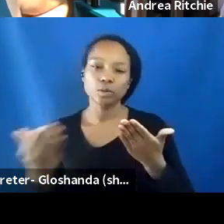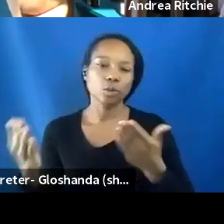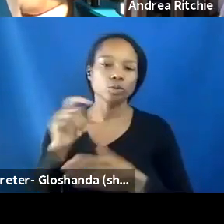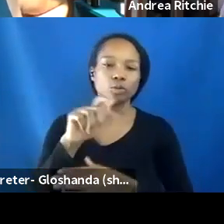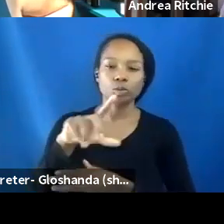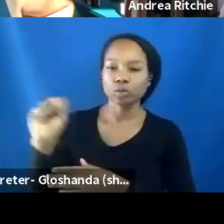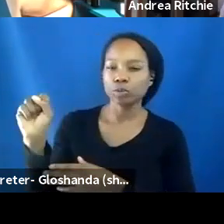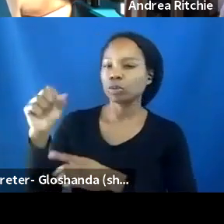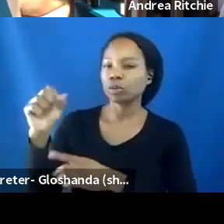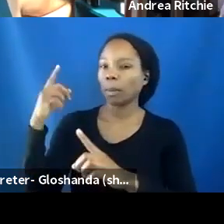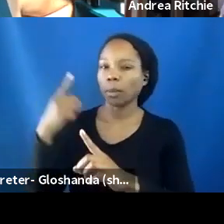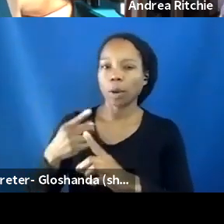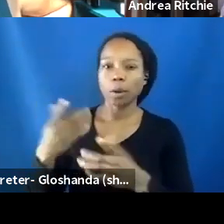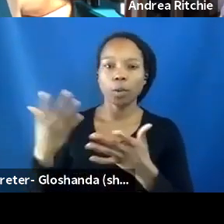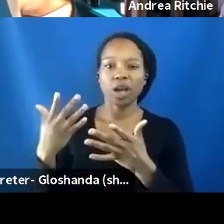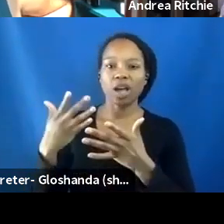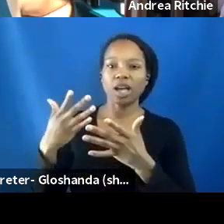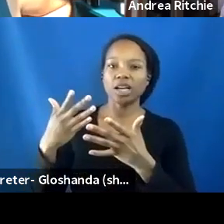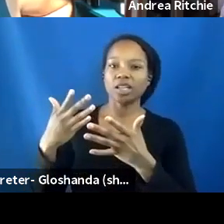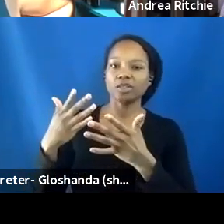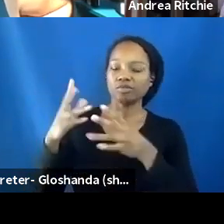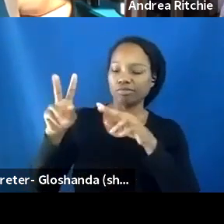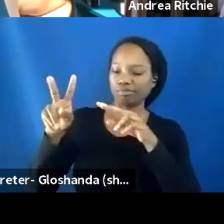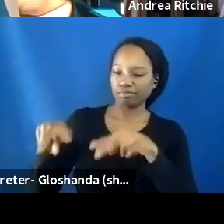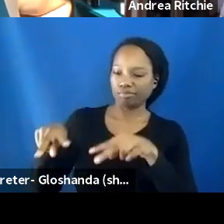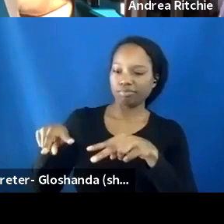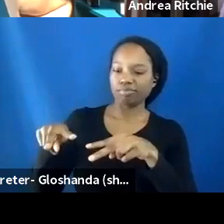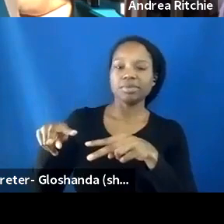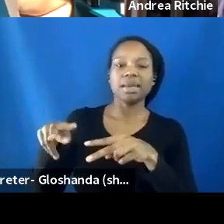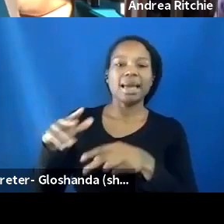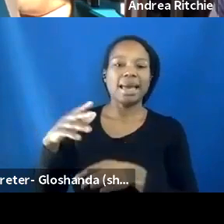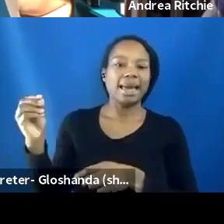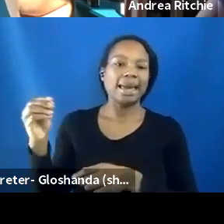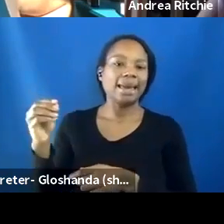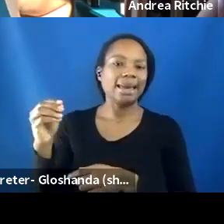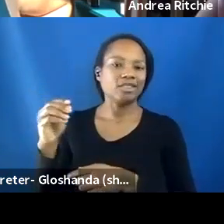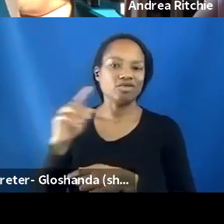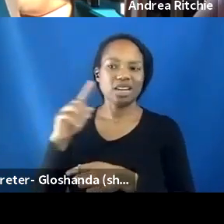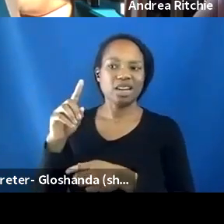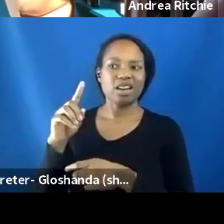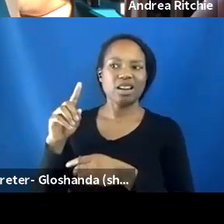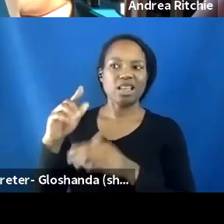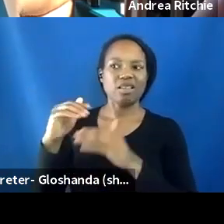and denigrate Black people who are living in crisis, who are in crisis, who are living with mental illness and conditions.